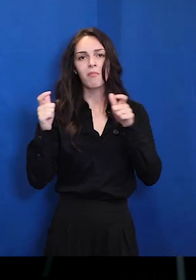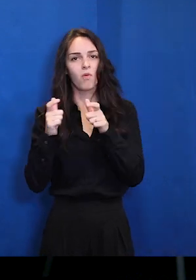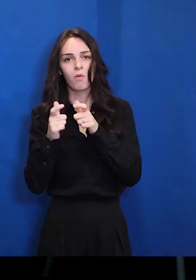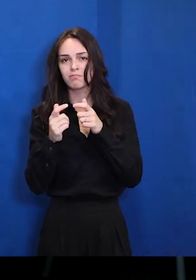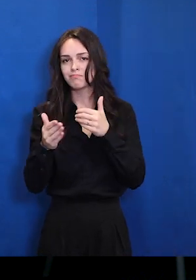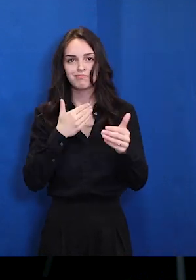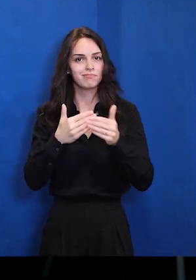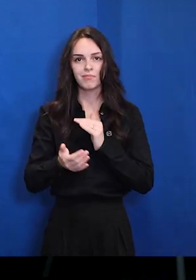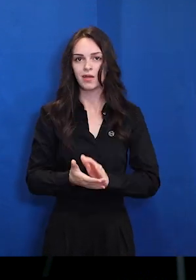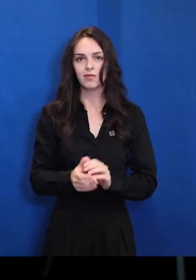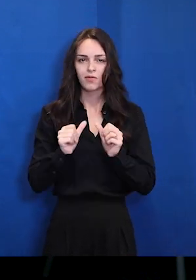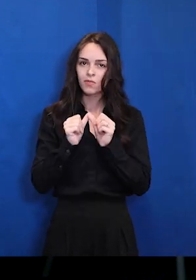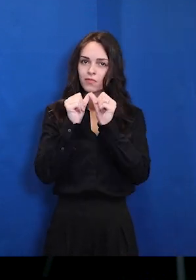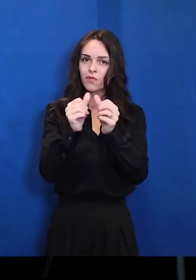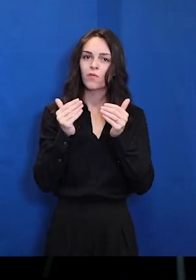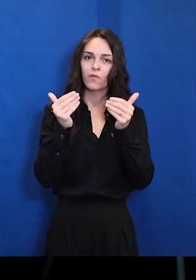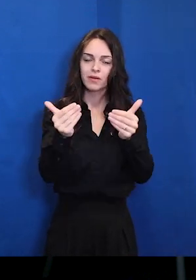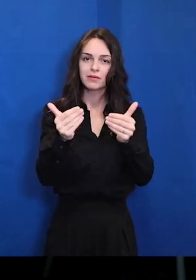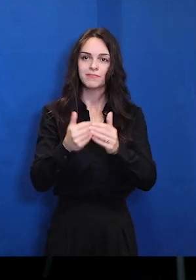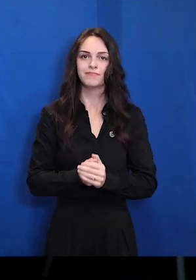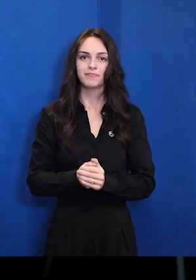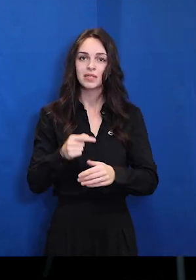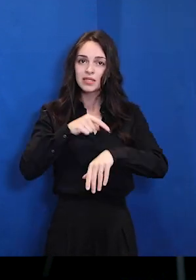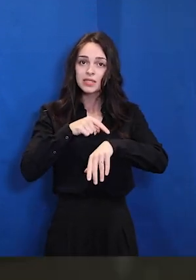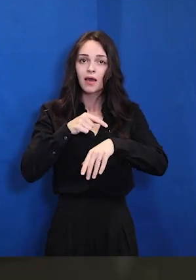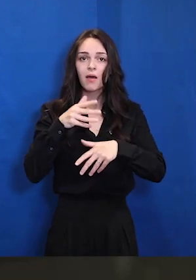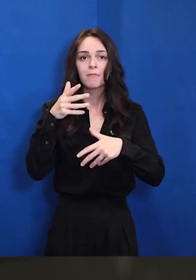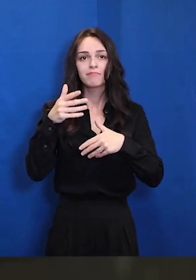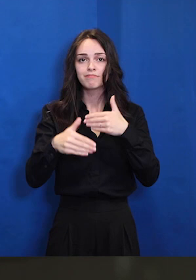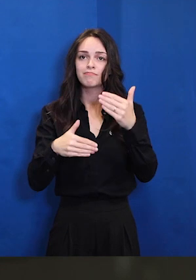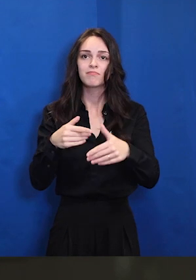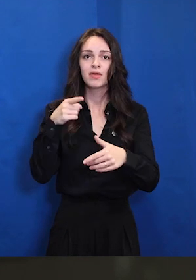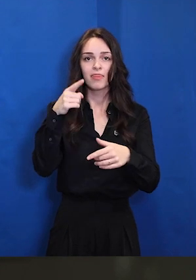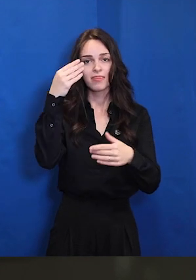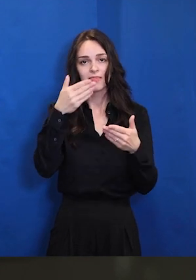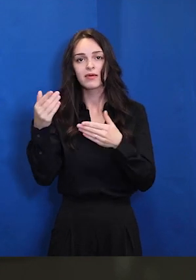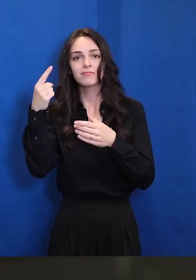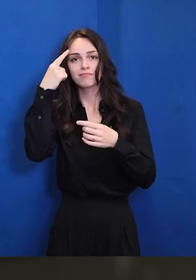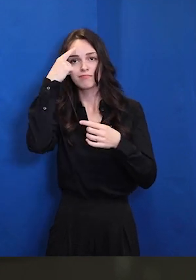big or small. But have fun along the way. Take the time to enjoy the things that matter to you,